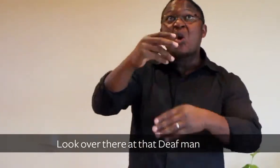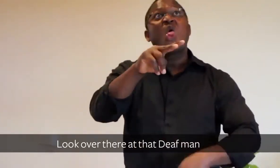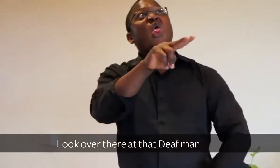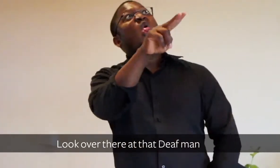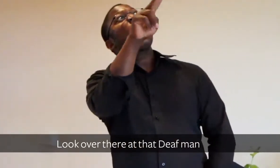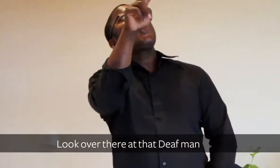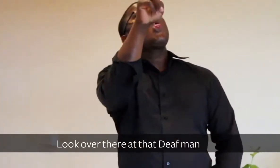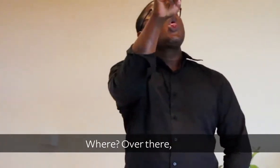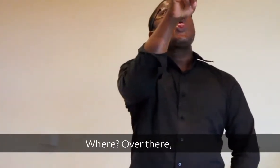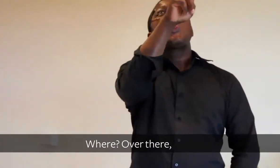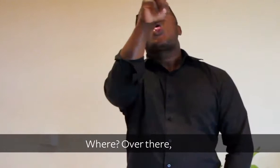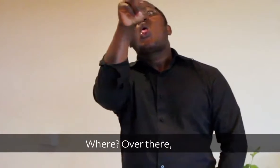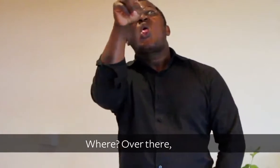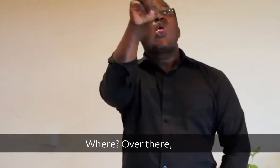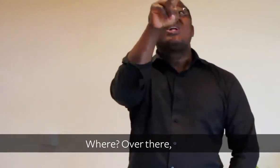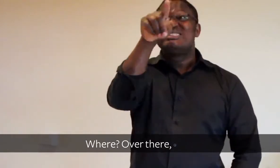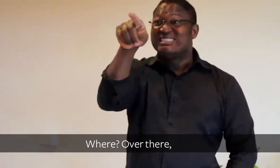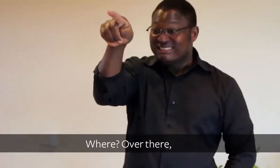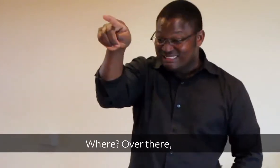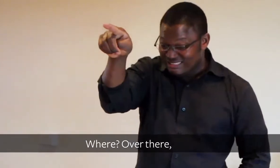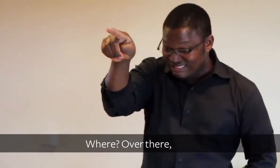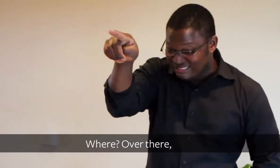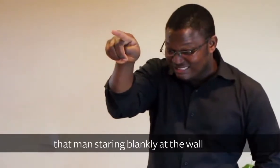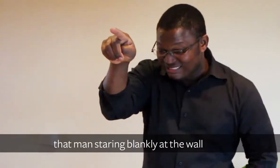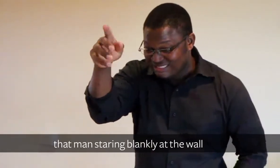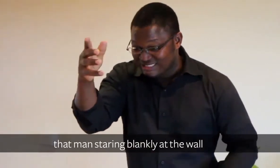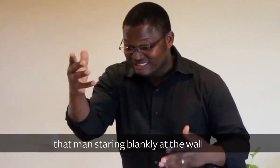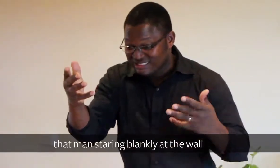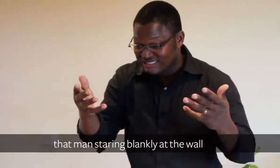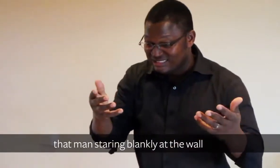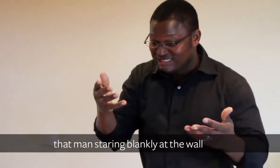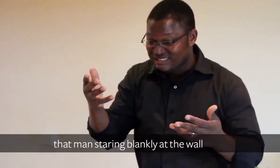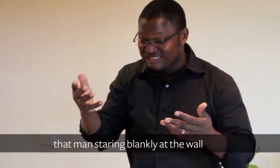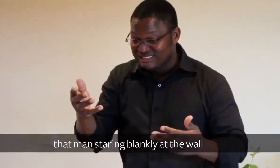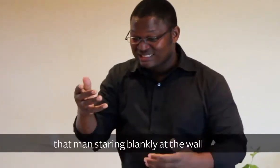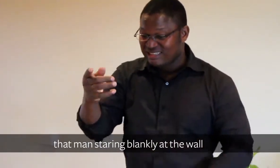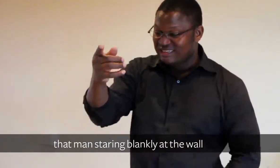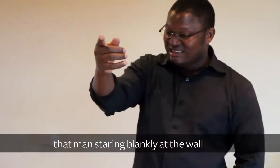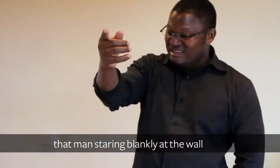Where? Over there! That man staring blankly at the wall